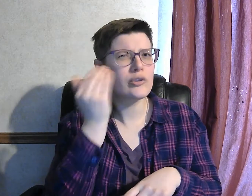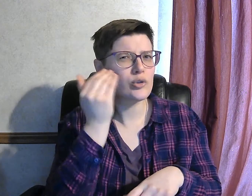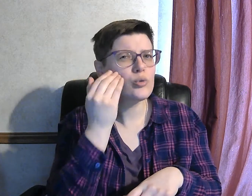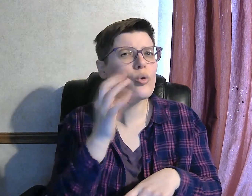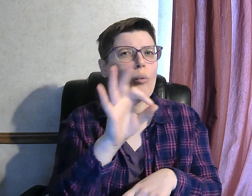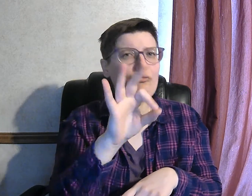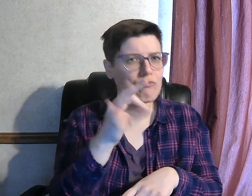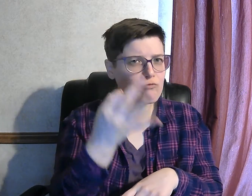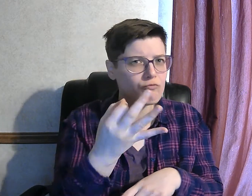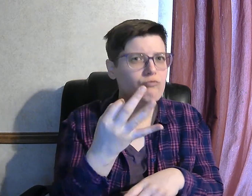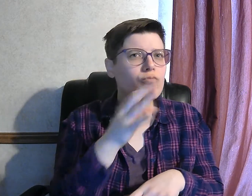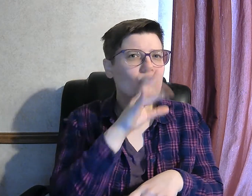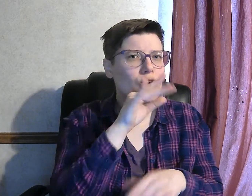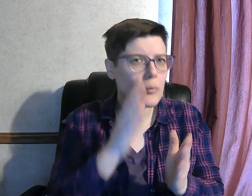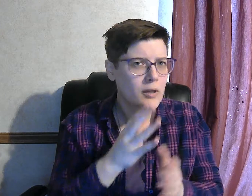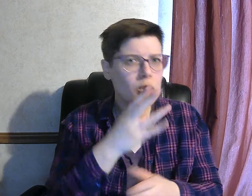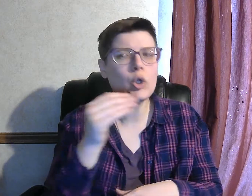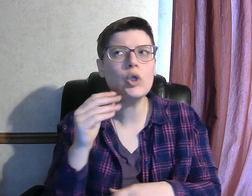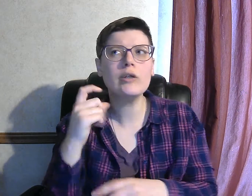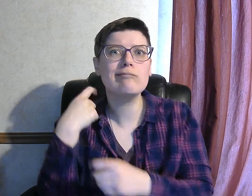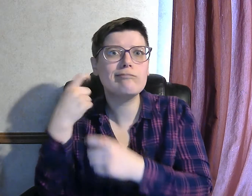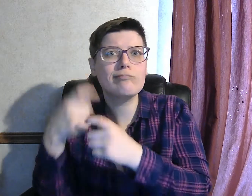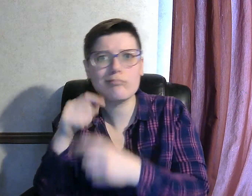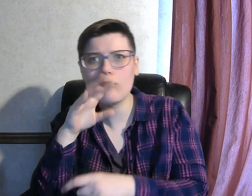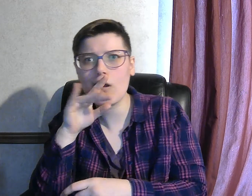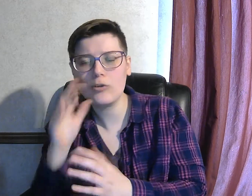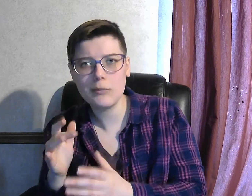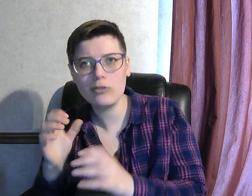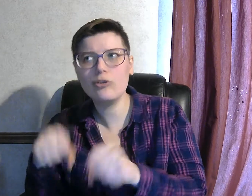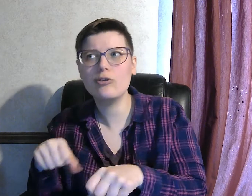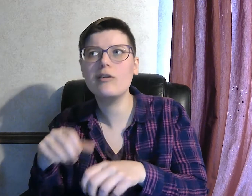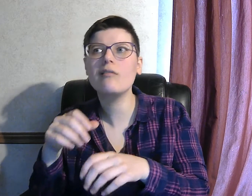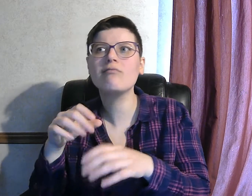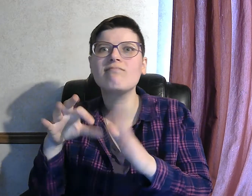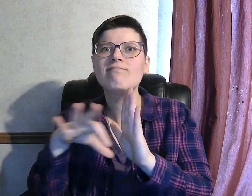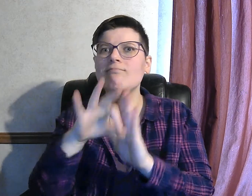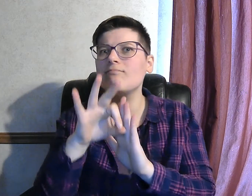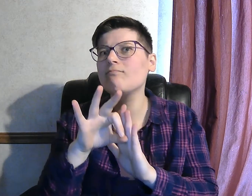Also, you know how French-speaking and Spanish-speaking